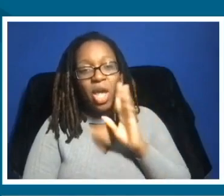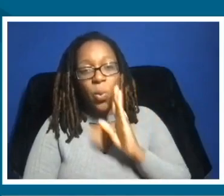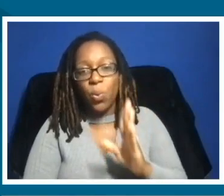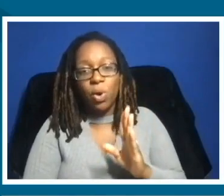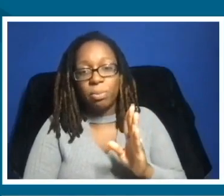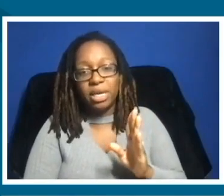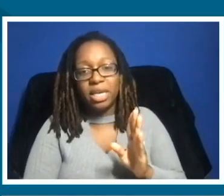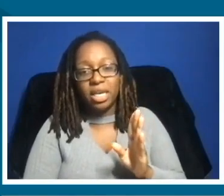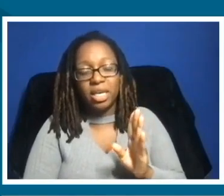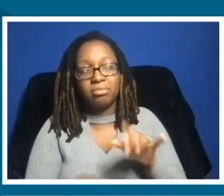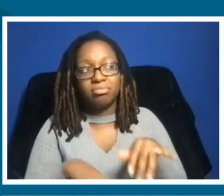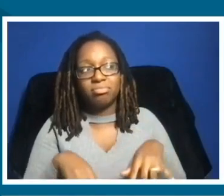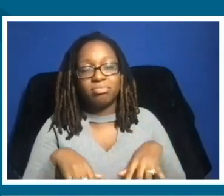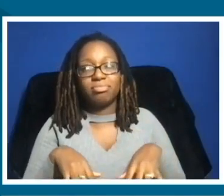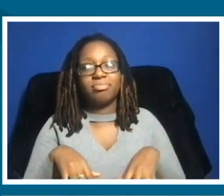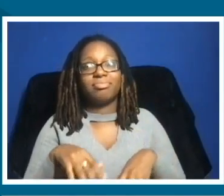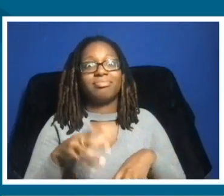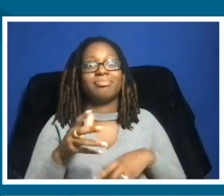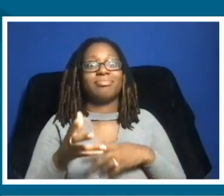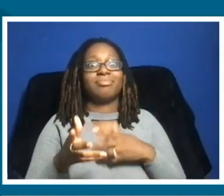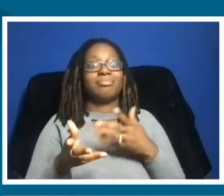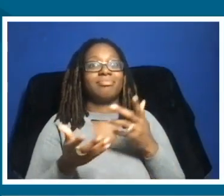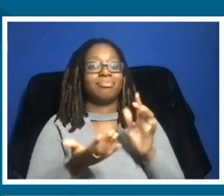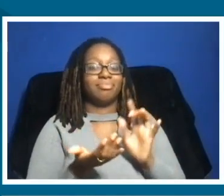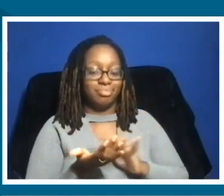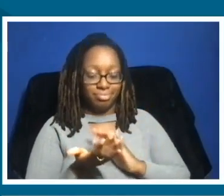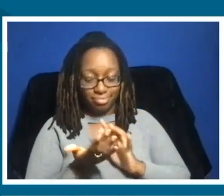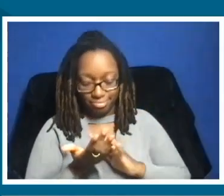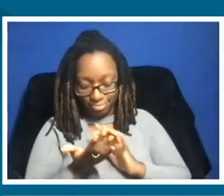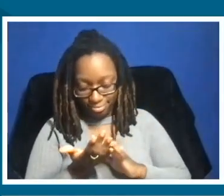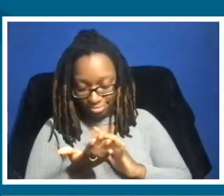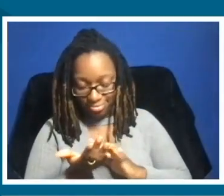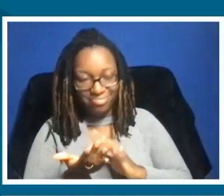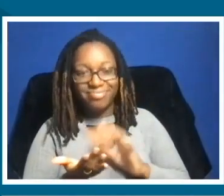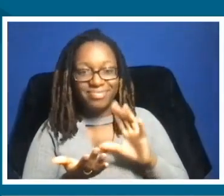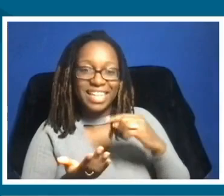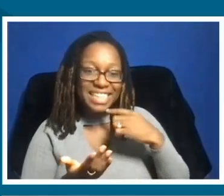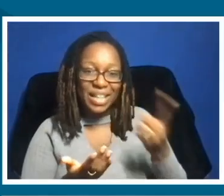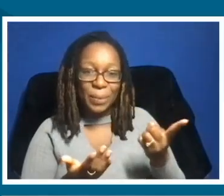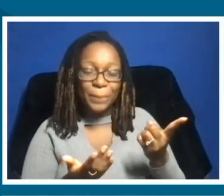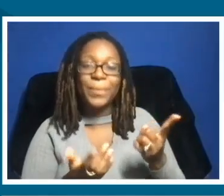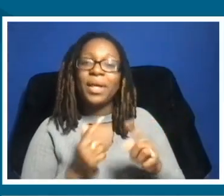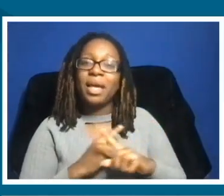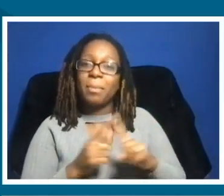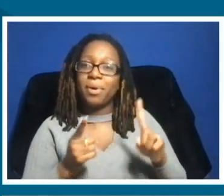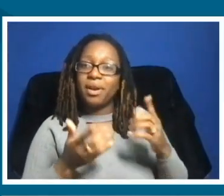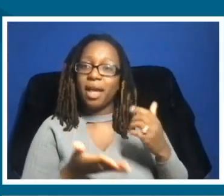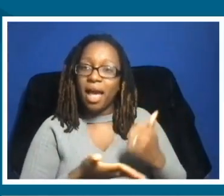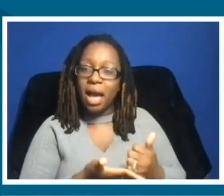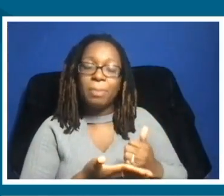so you have to tell them be prepared to help students talk to